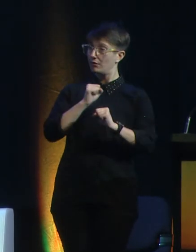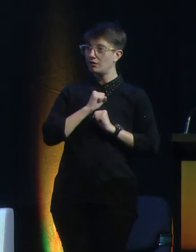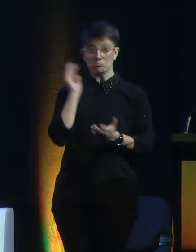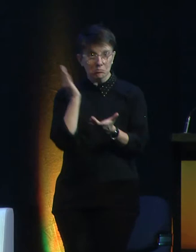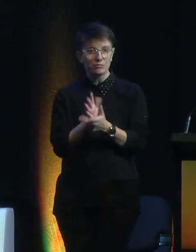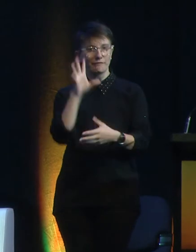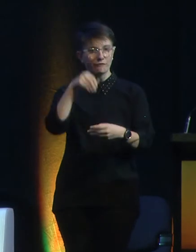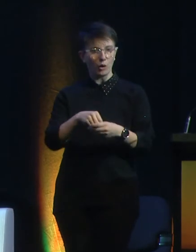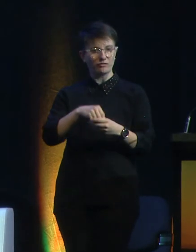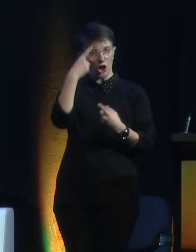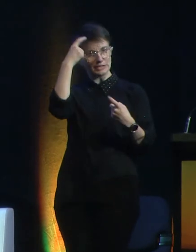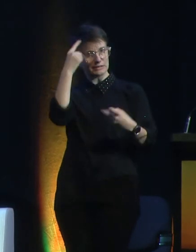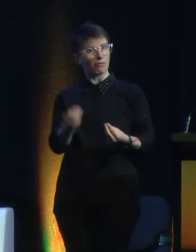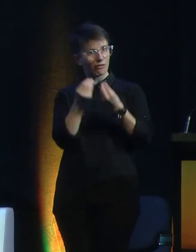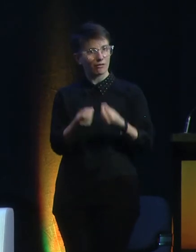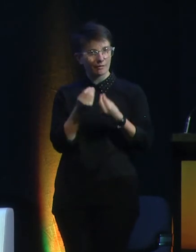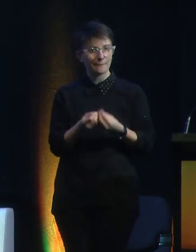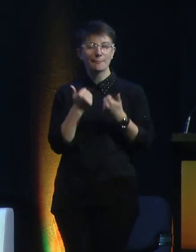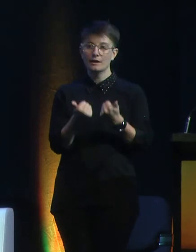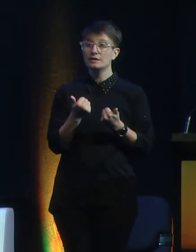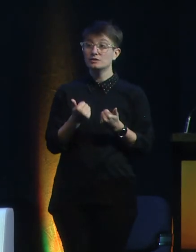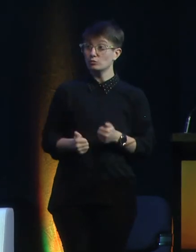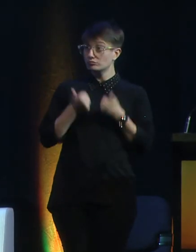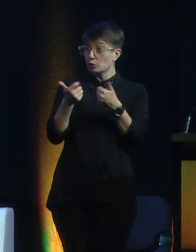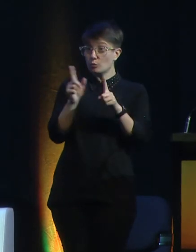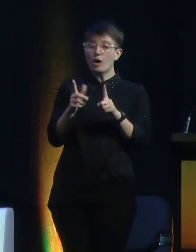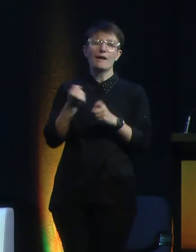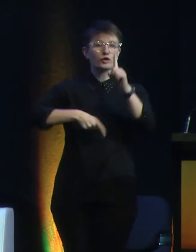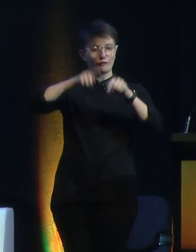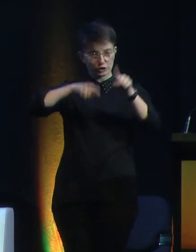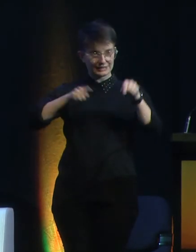and we did have diversity in the rooms around our region, but there also were people missing